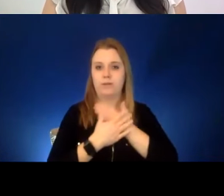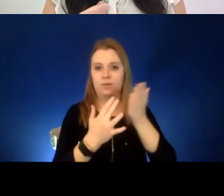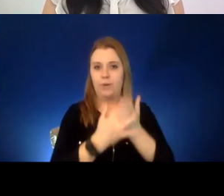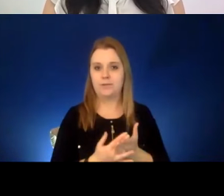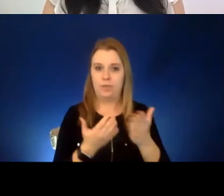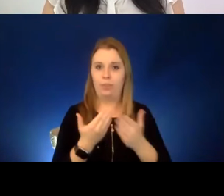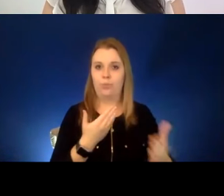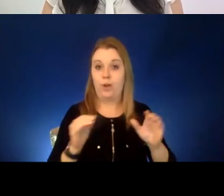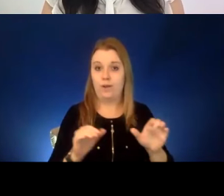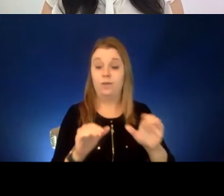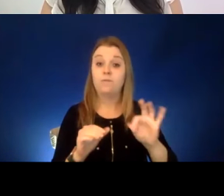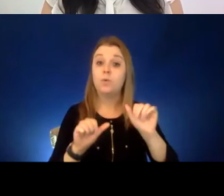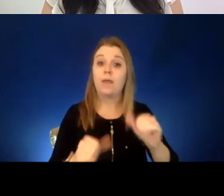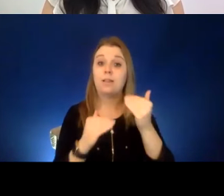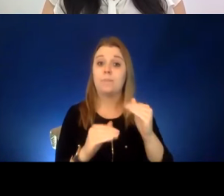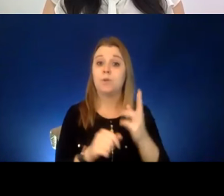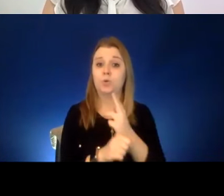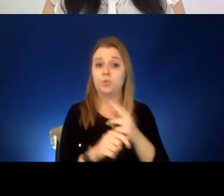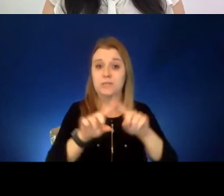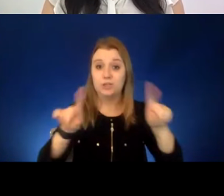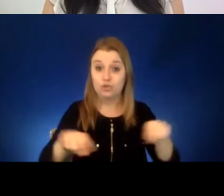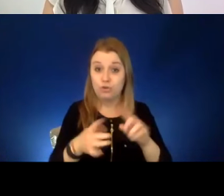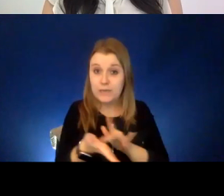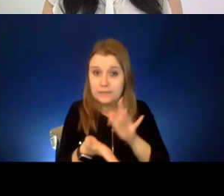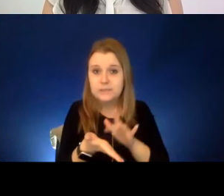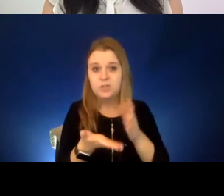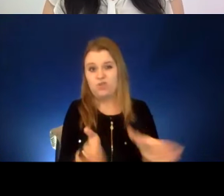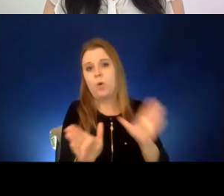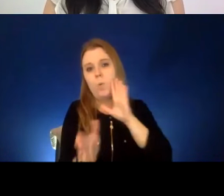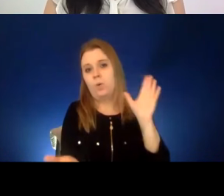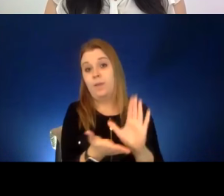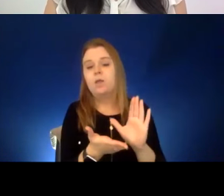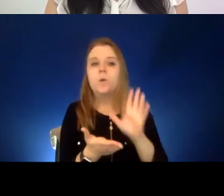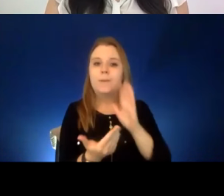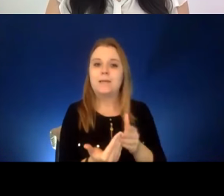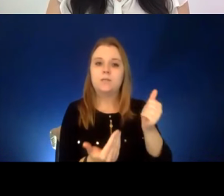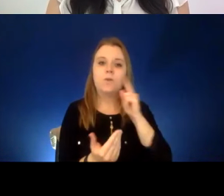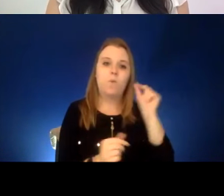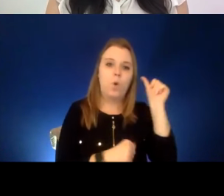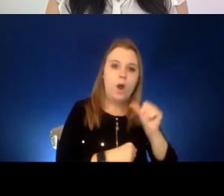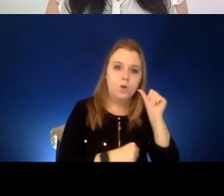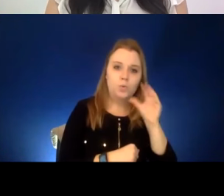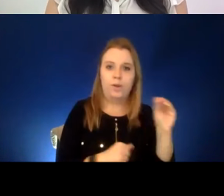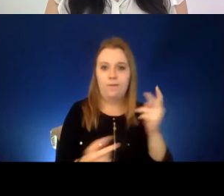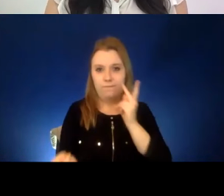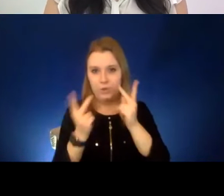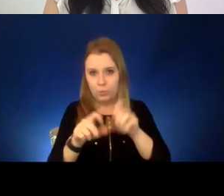If you can limit using screens in general, that will be easier on their auditory and visuals systems.